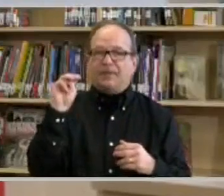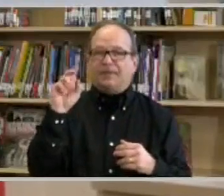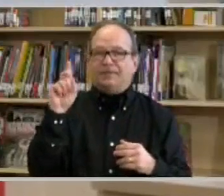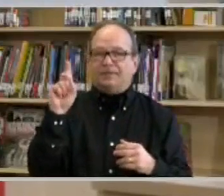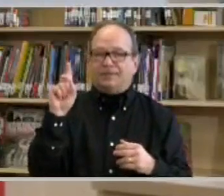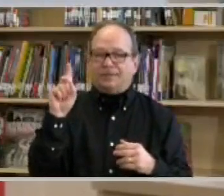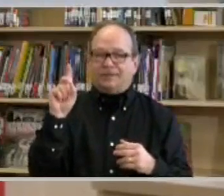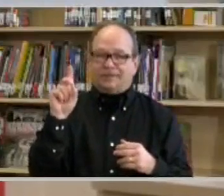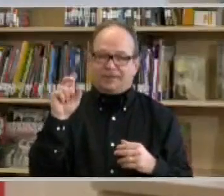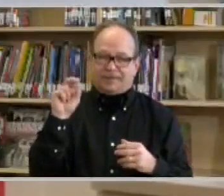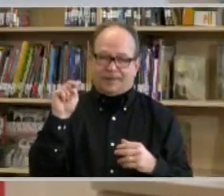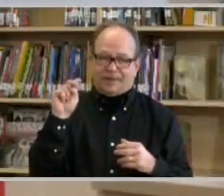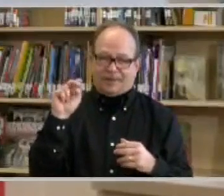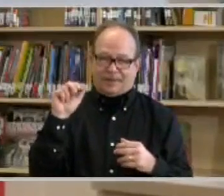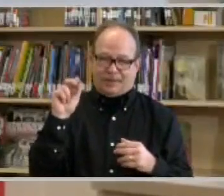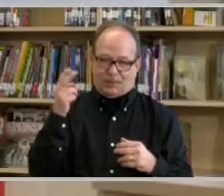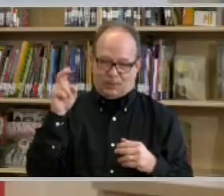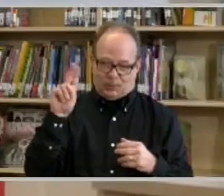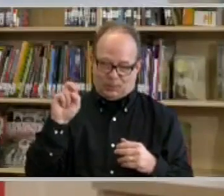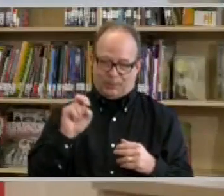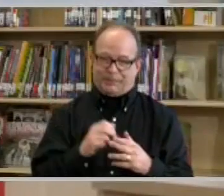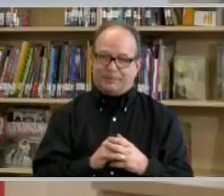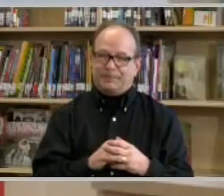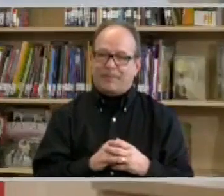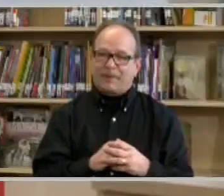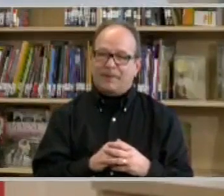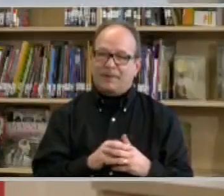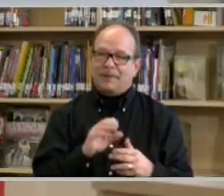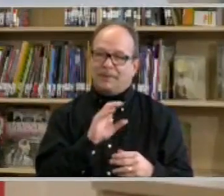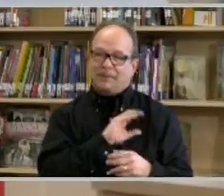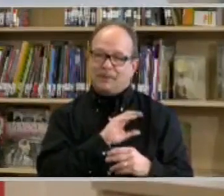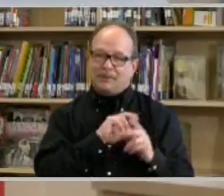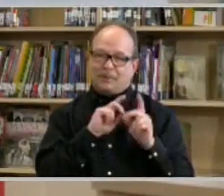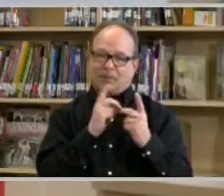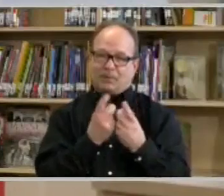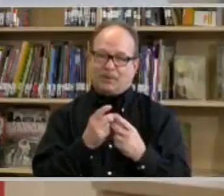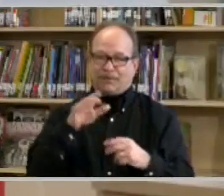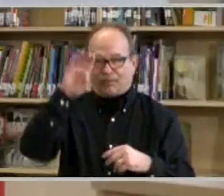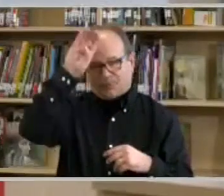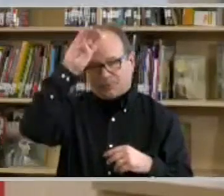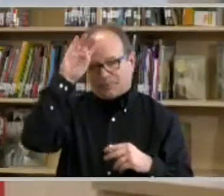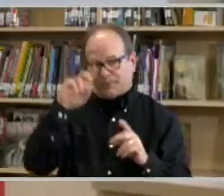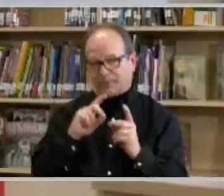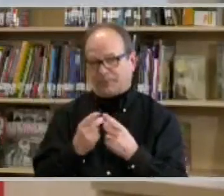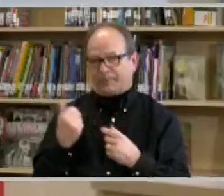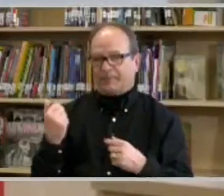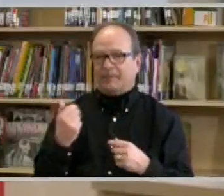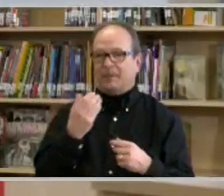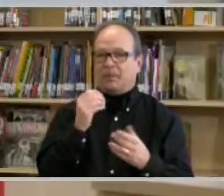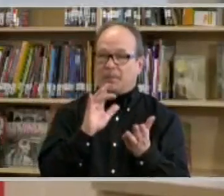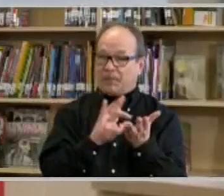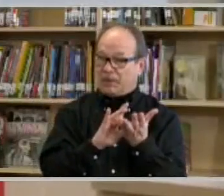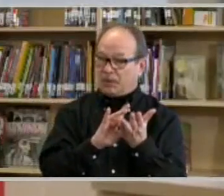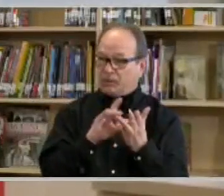WHICH WAS LED BY DEPUTY MAYOR DONOHUE AND EVERYBODY WHO'S NOT HERE FROM THE POLICE DEPARTMENT